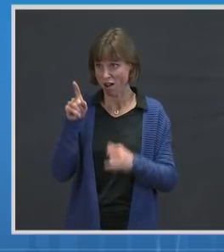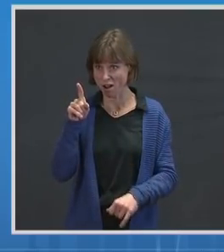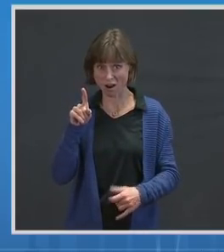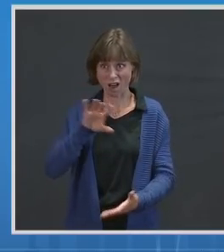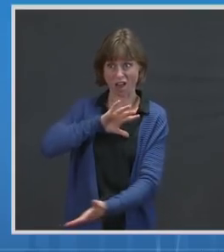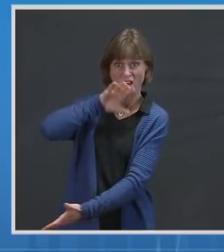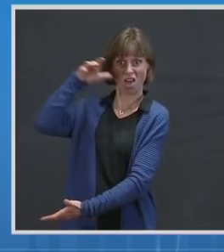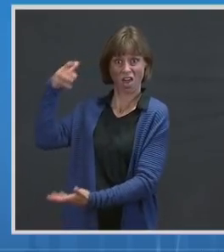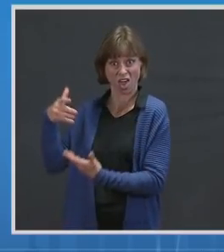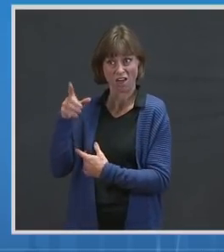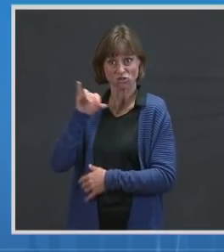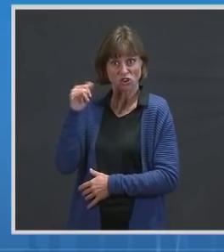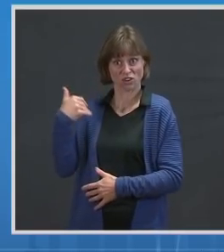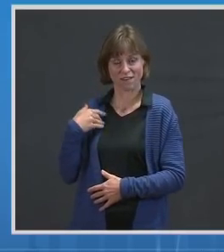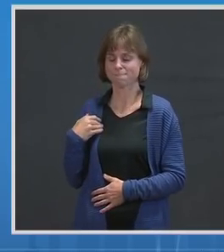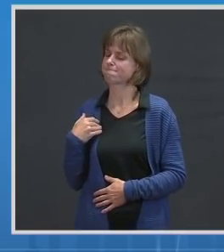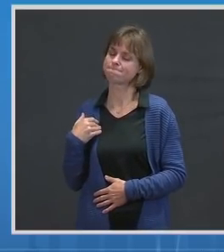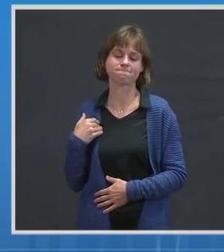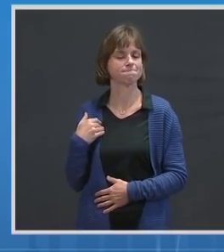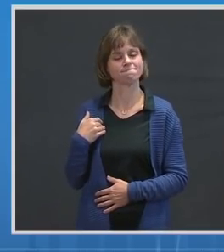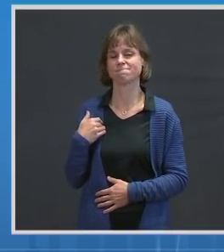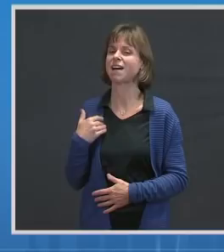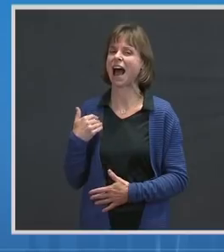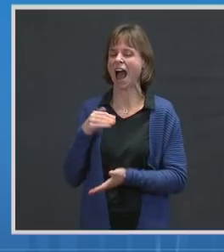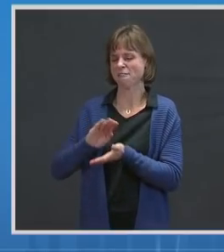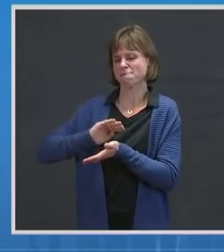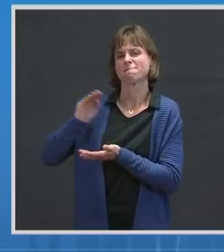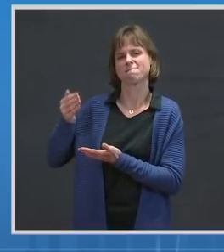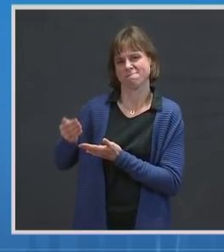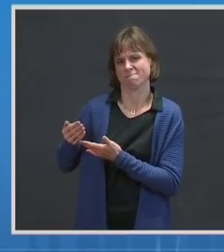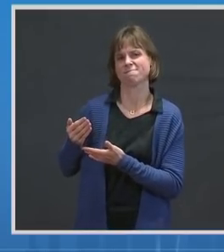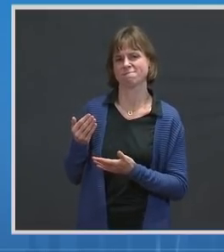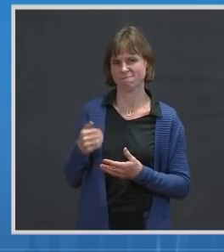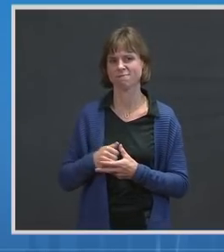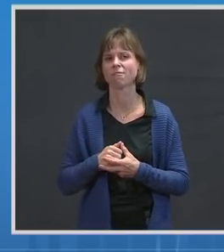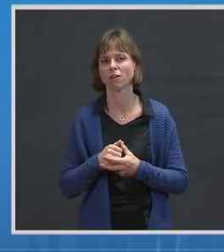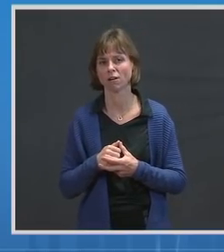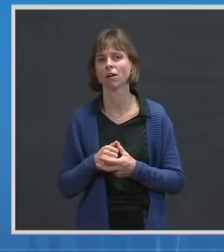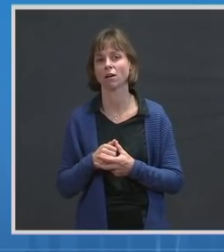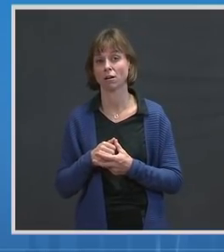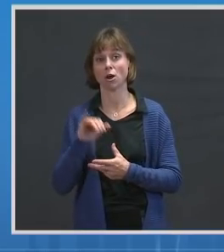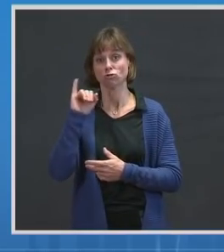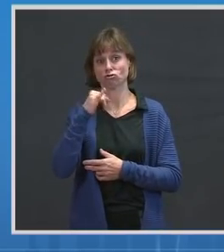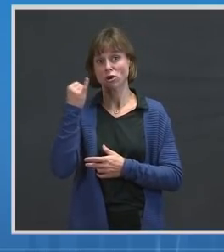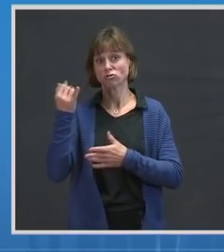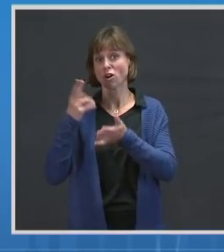there's a few million doses that we'll start with. The Johnson & Johnson contract commits Johnson & Johnson